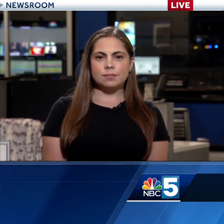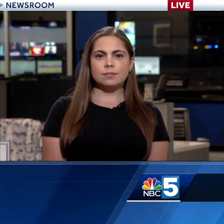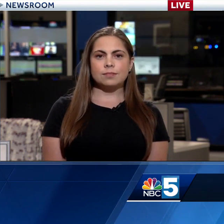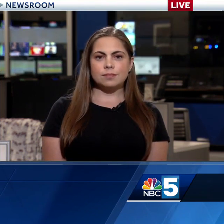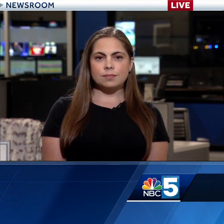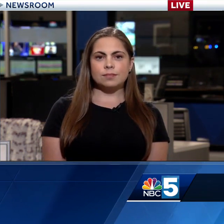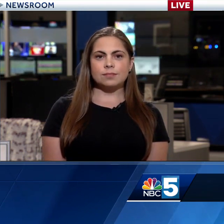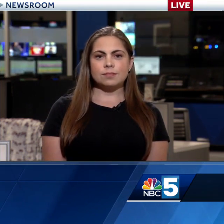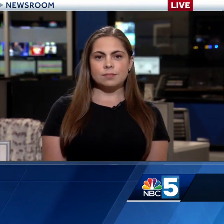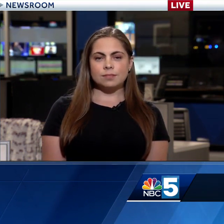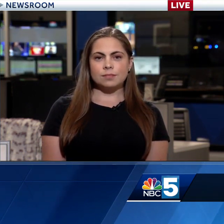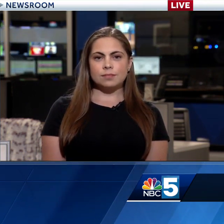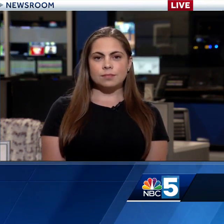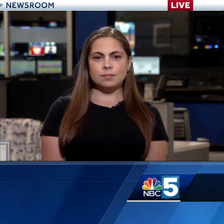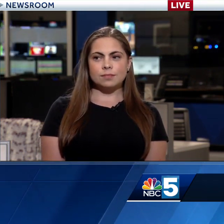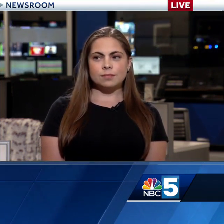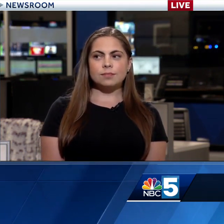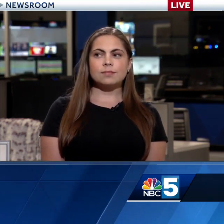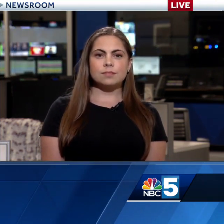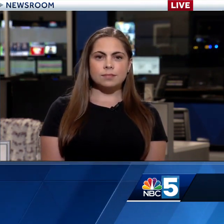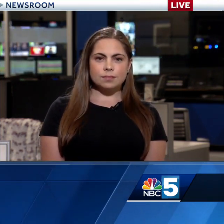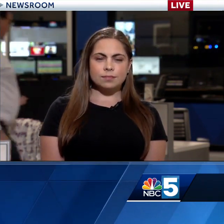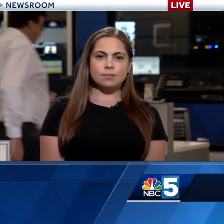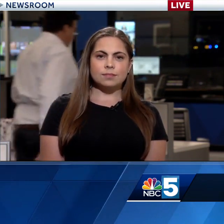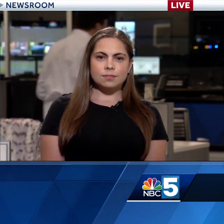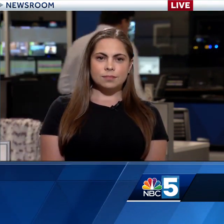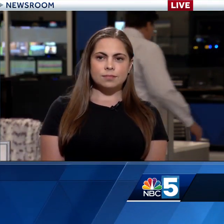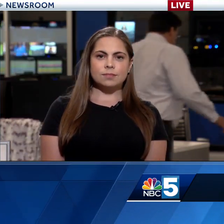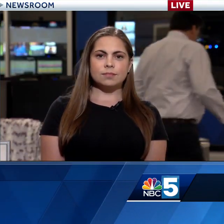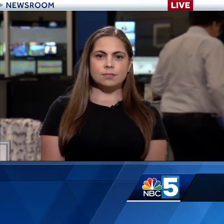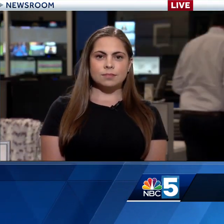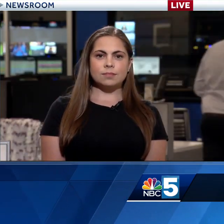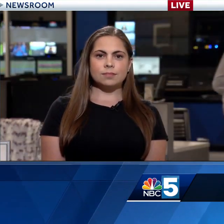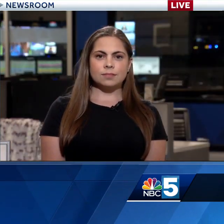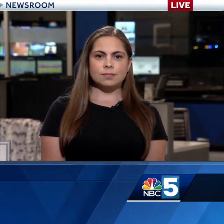FEMA FUNDING AND MUCH MORE. NBC5 SID BEWLAY JOINS US NOW FROM THE NEWSROOM.